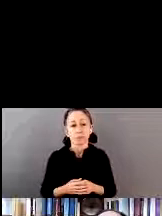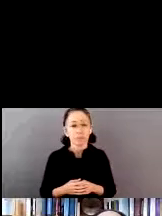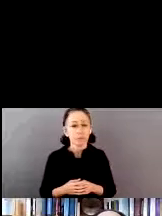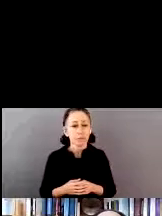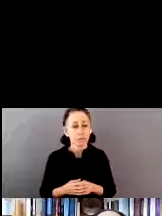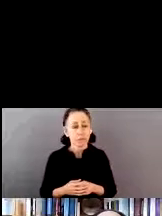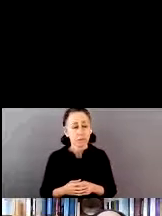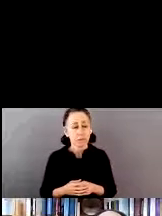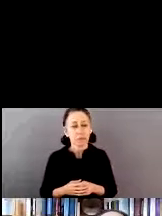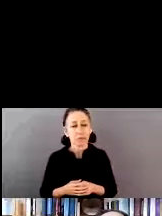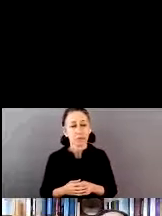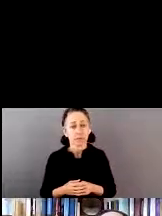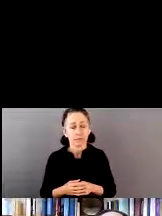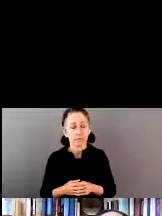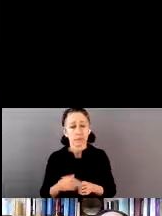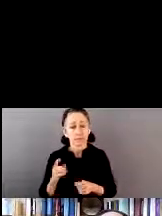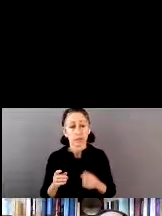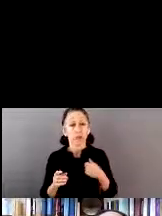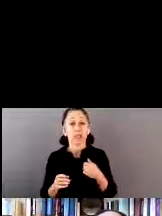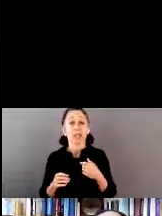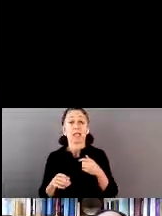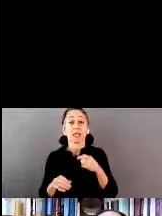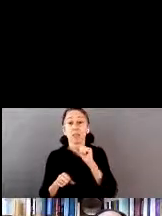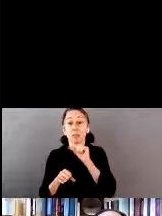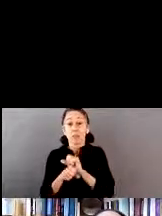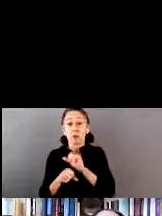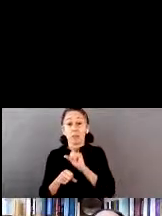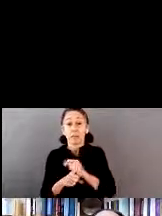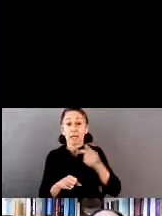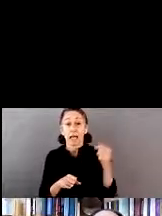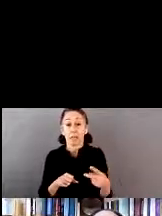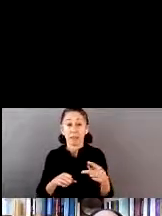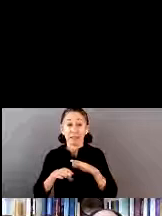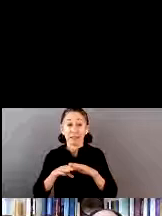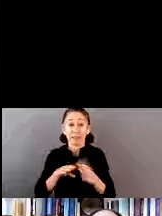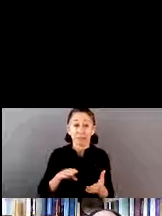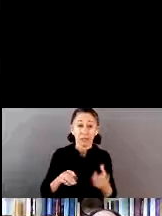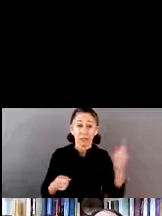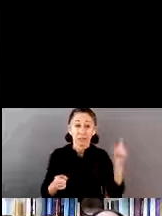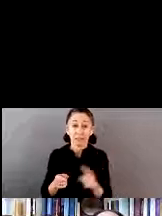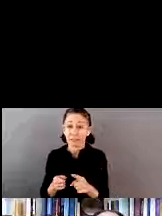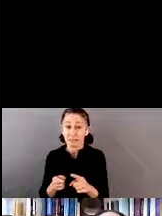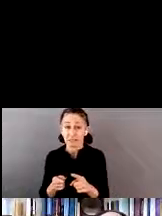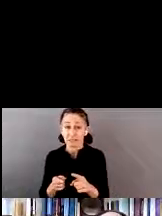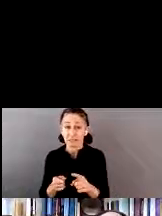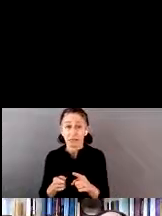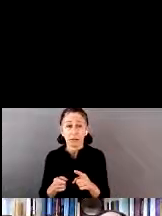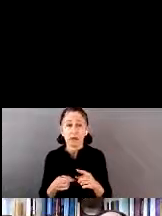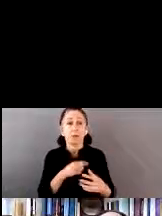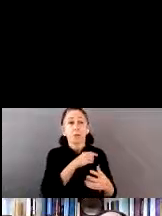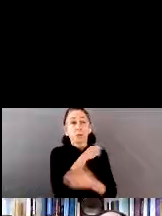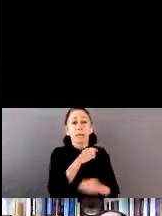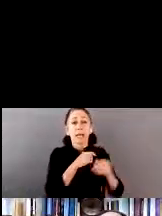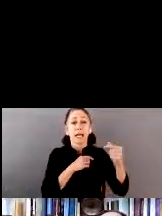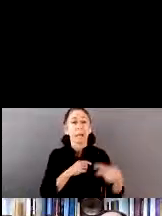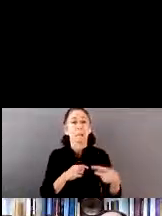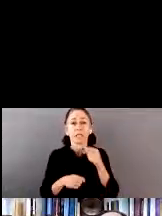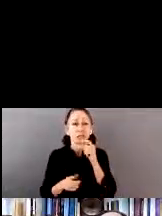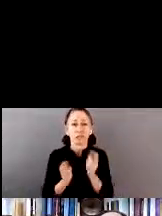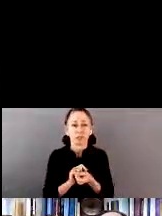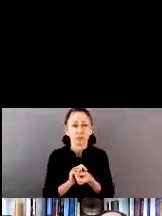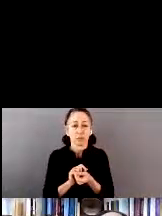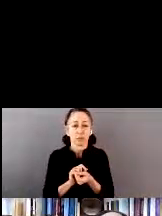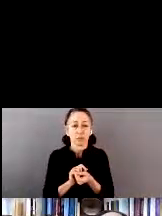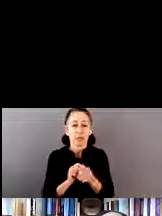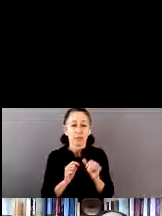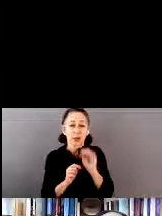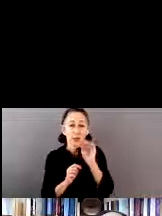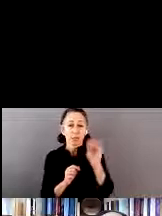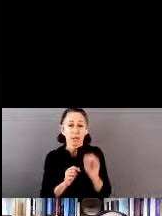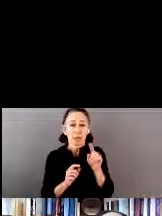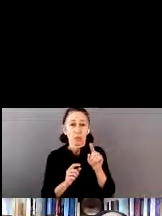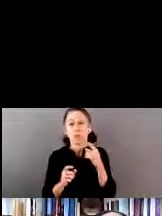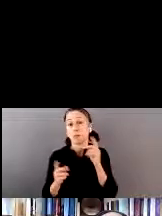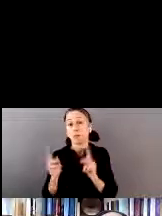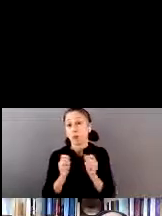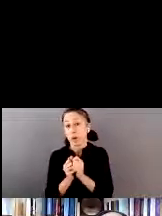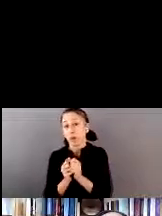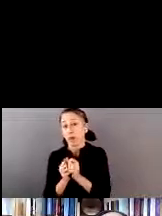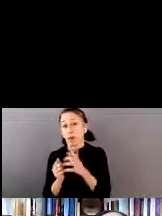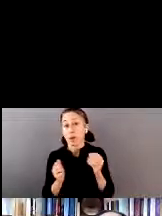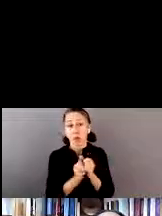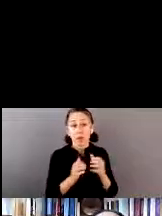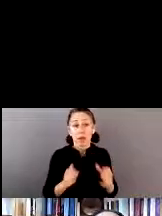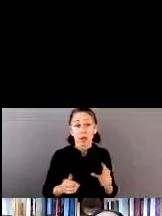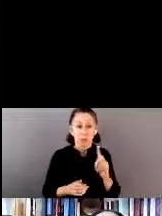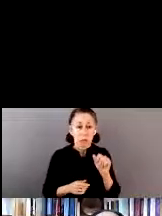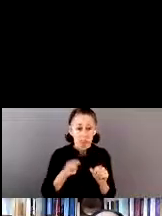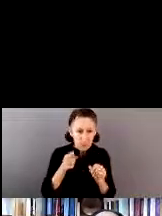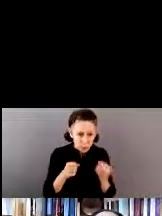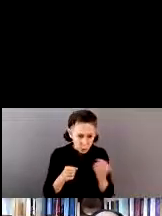But we're still not back to, we're just not too far away. The gap between people with and without disabilities is still pretty much where it was back in 2008 the first time.